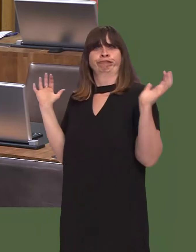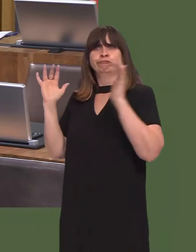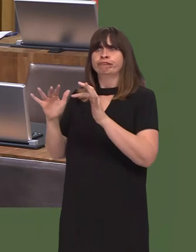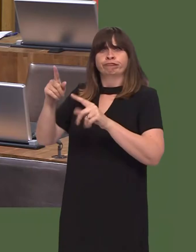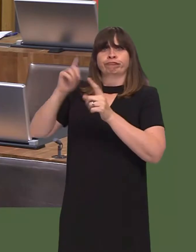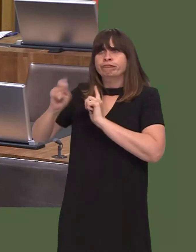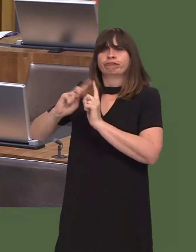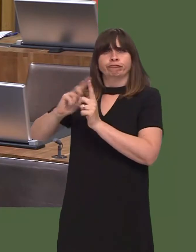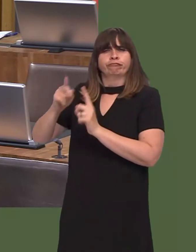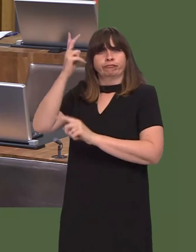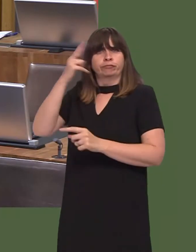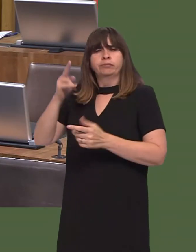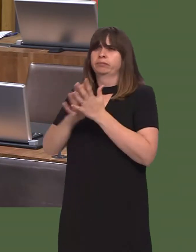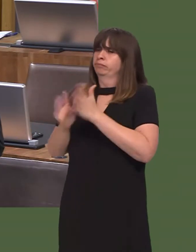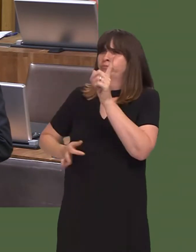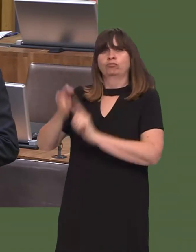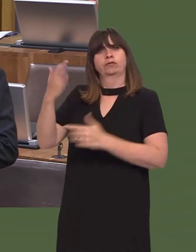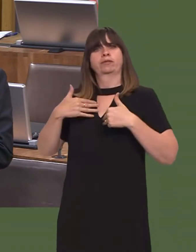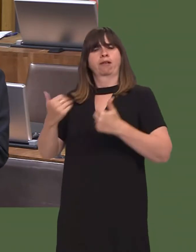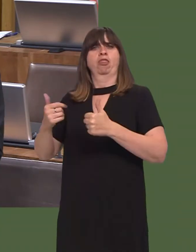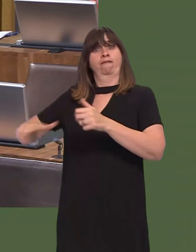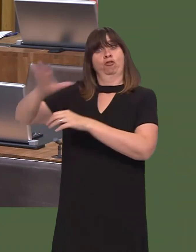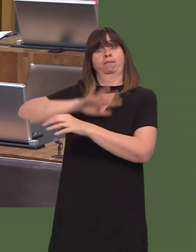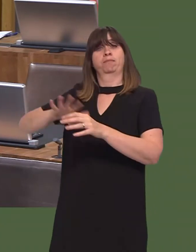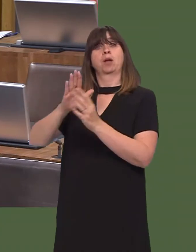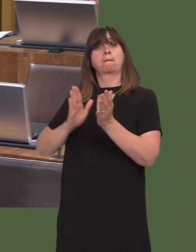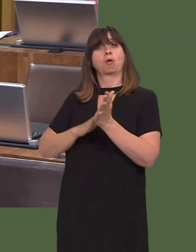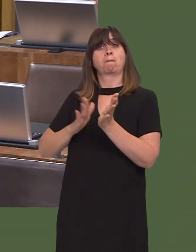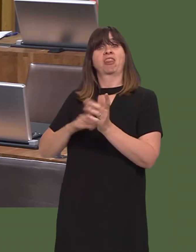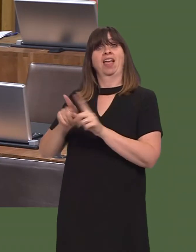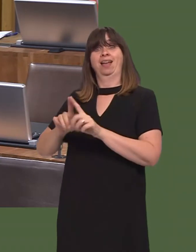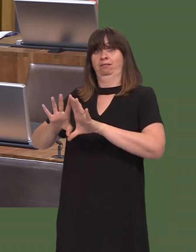will represent a significant step forward in terms of healthcare for the people of Monmouthshire